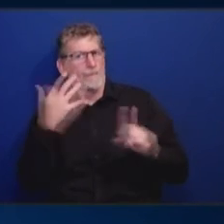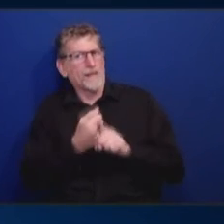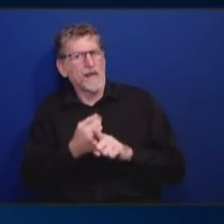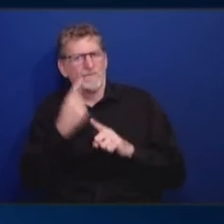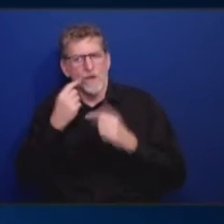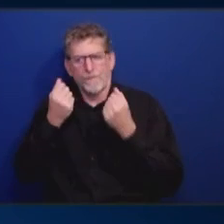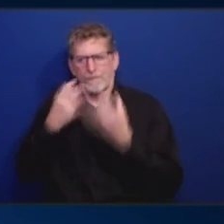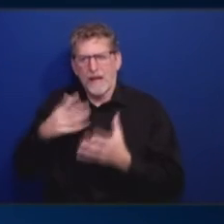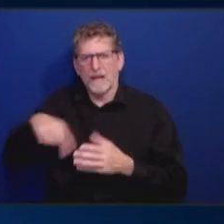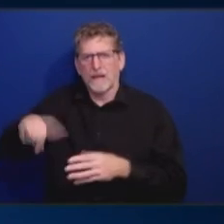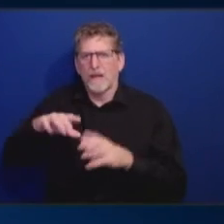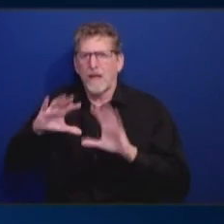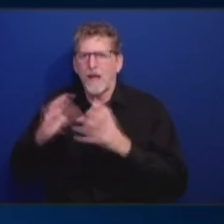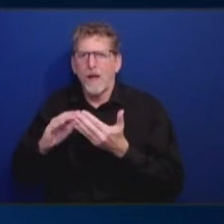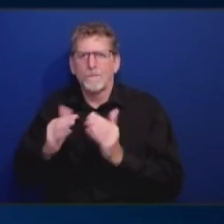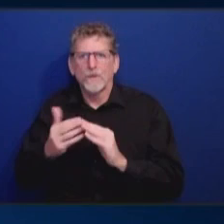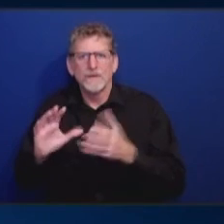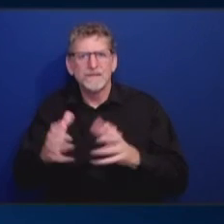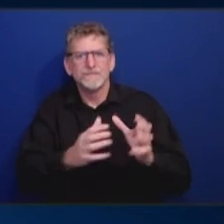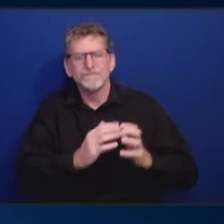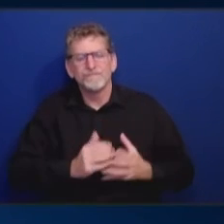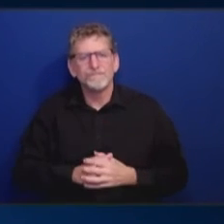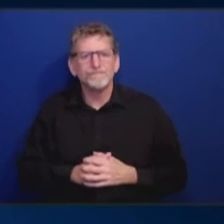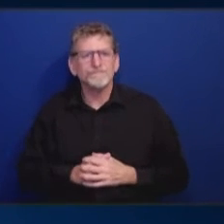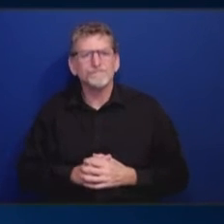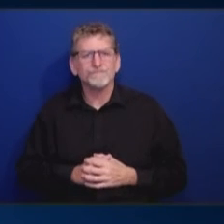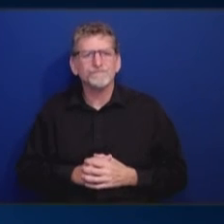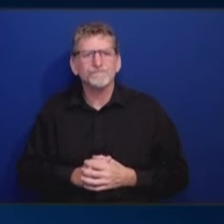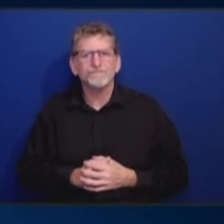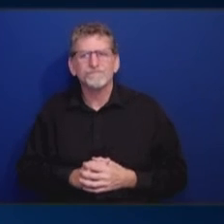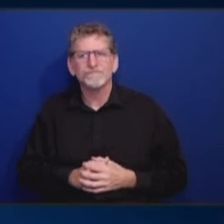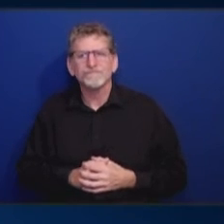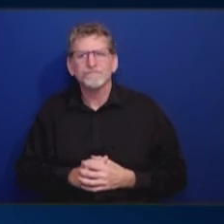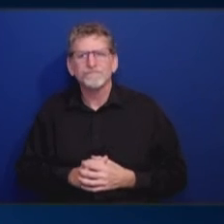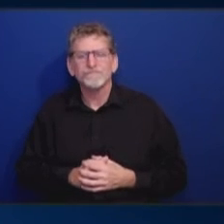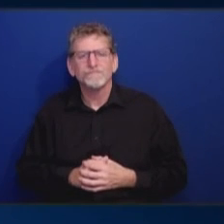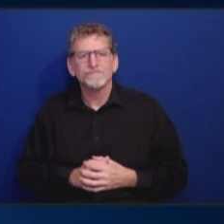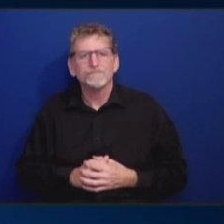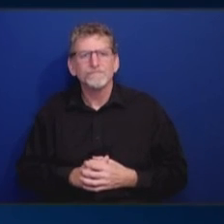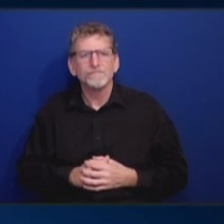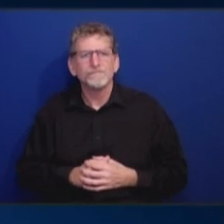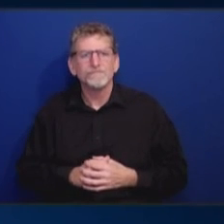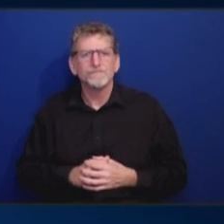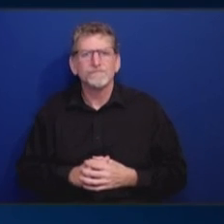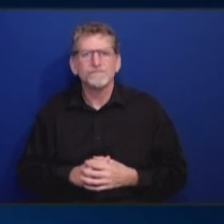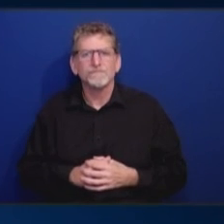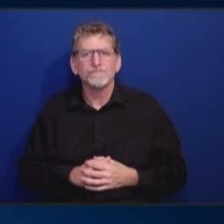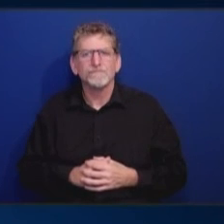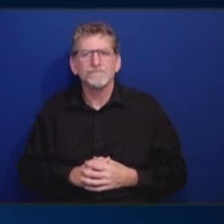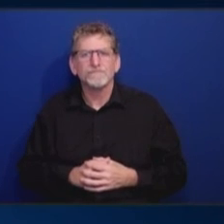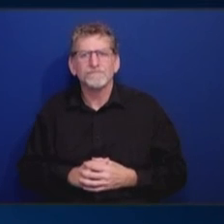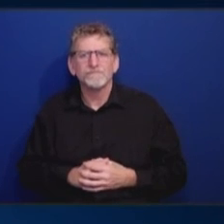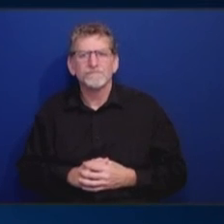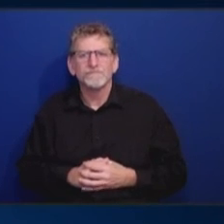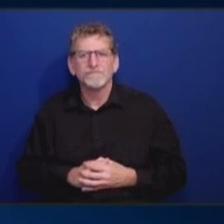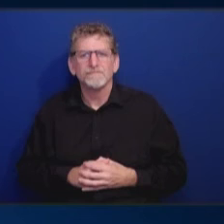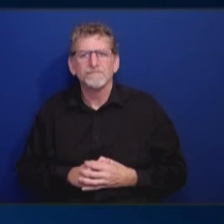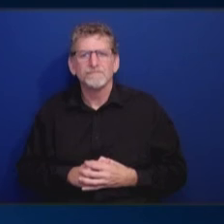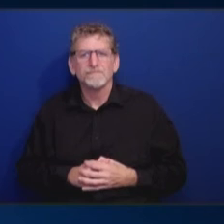places, depending on what are some of the more prevalent health disparities affecting those populations, or just where people are located,